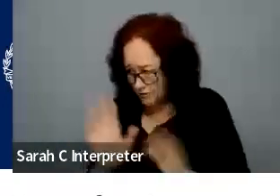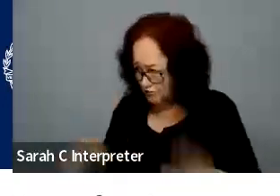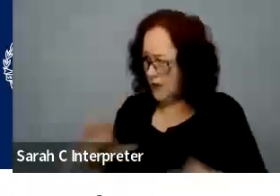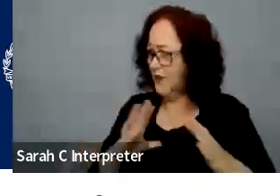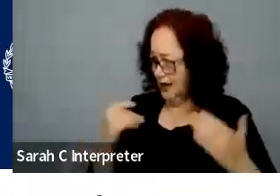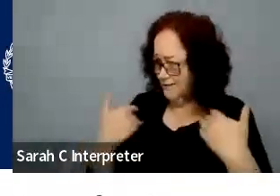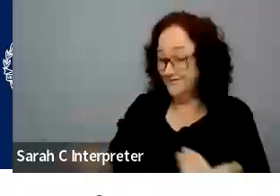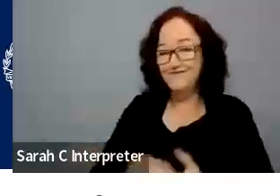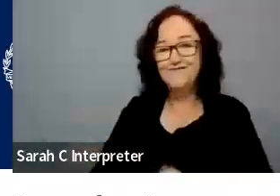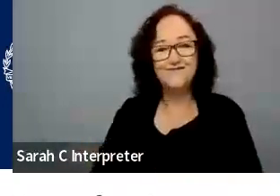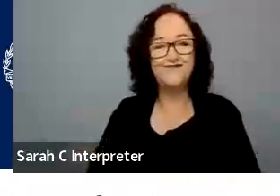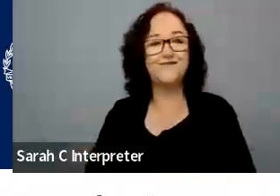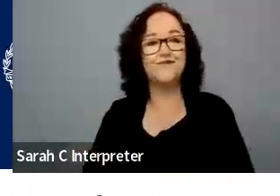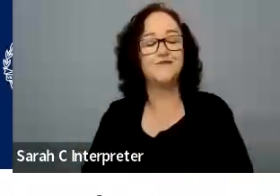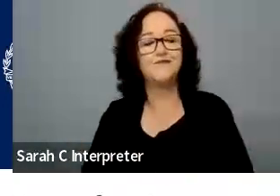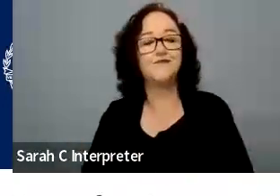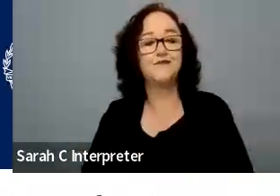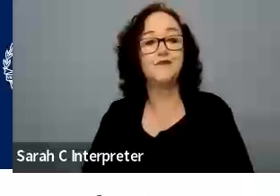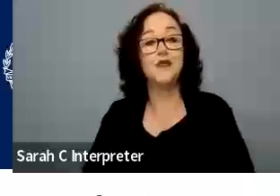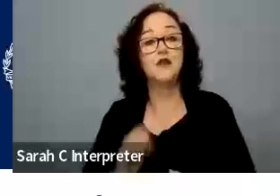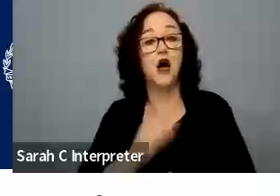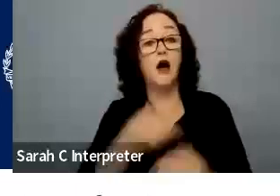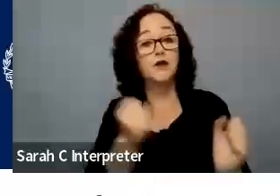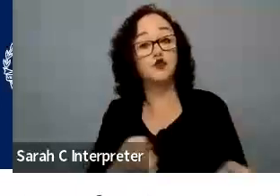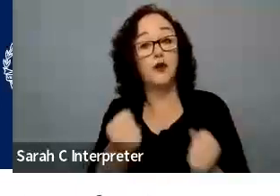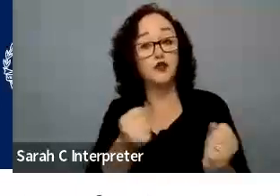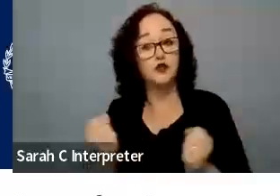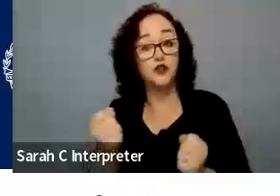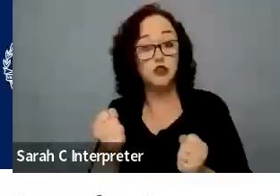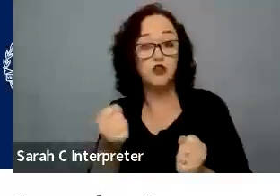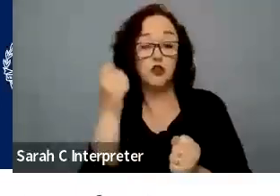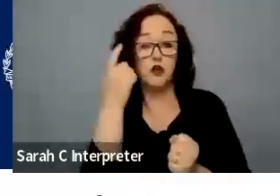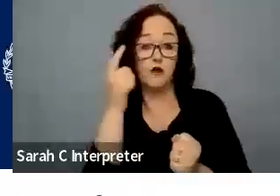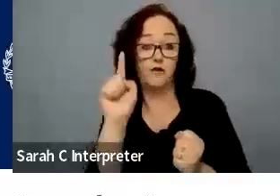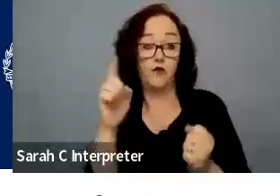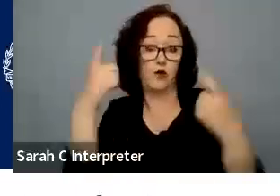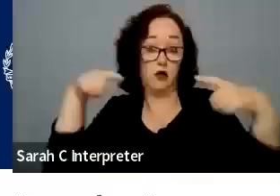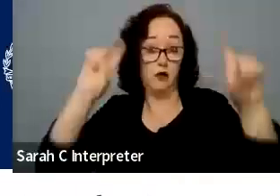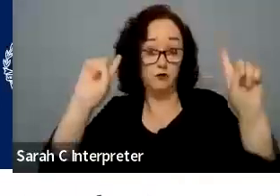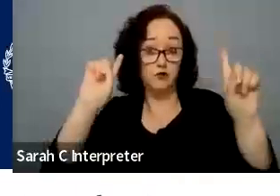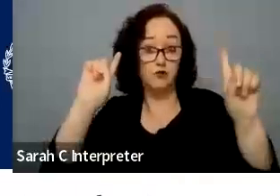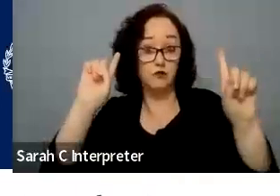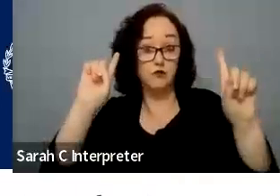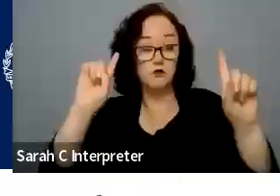So the strategies that we use to accomplish you know what I just identified are identified here,